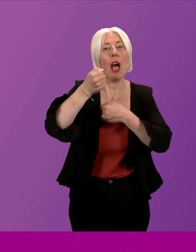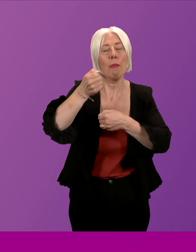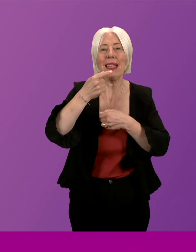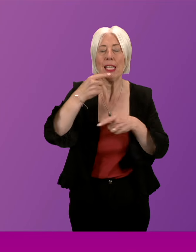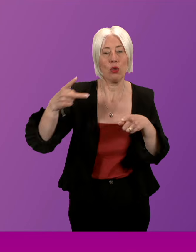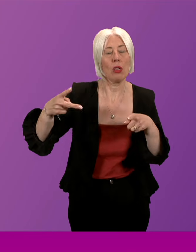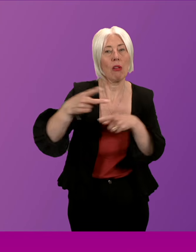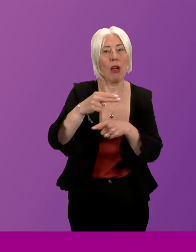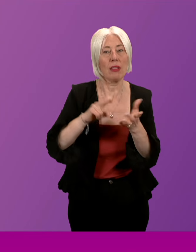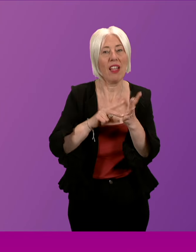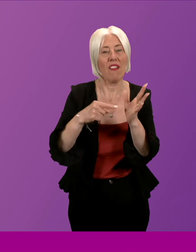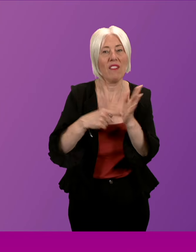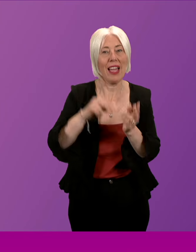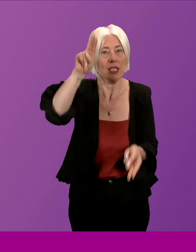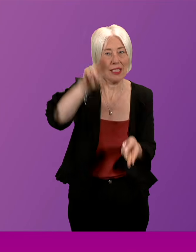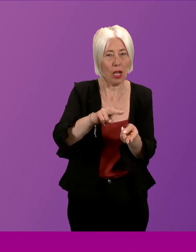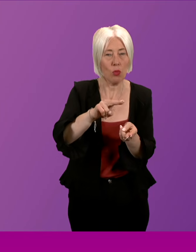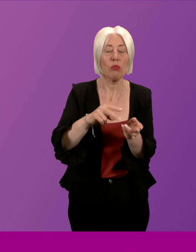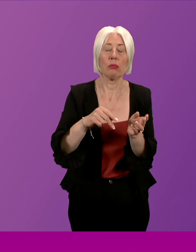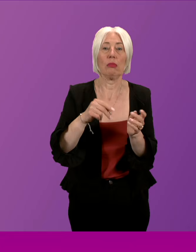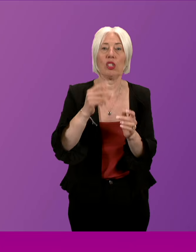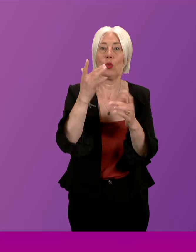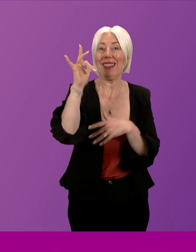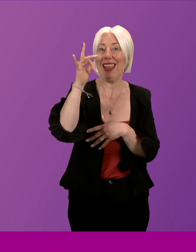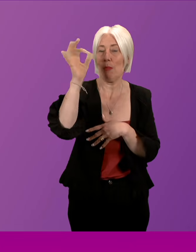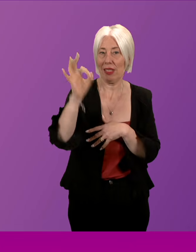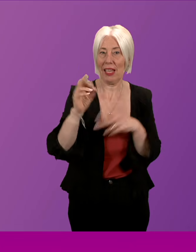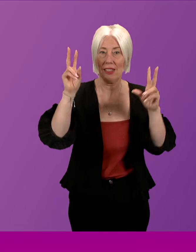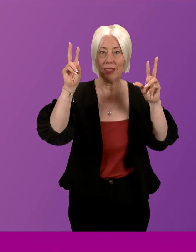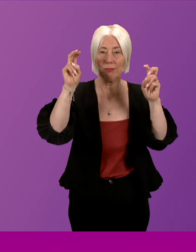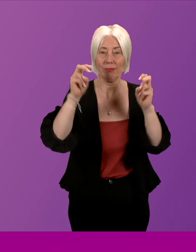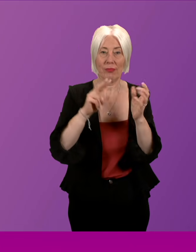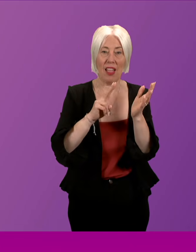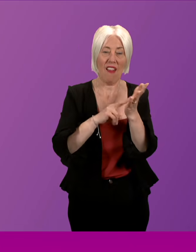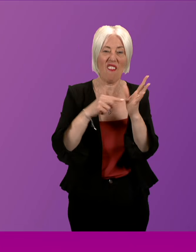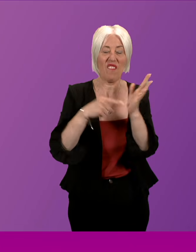in VAT to 10 per cent. Will the First Minister join me in backing that campaign and calling on